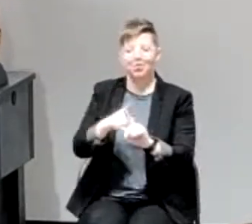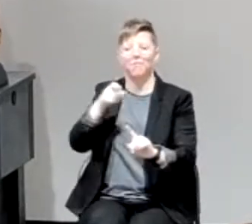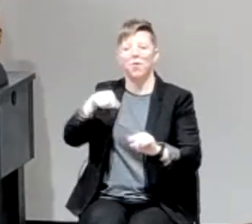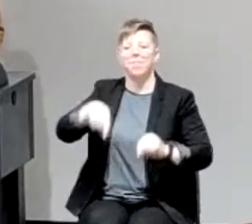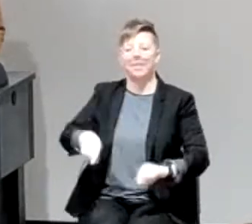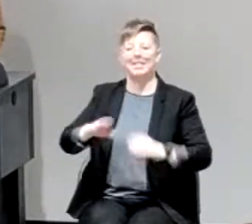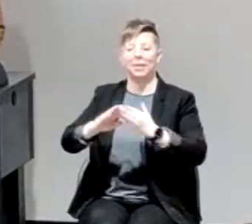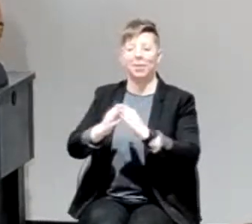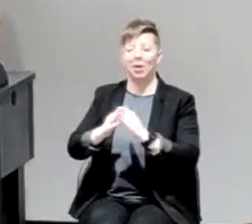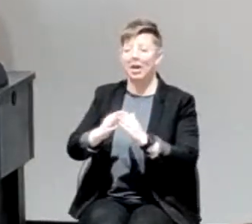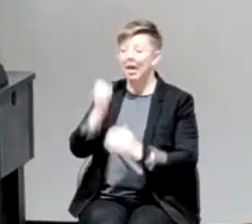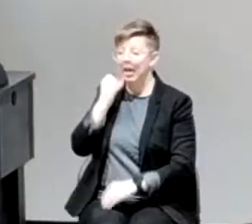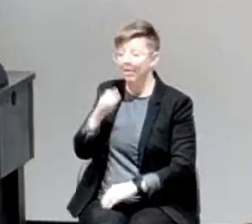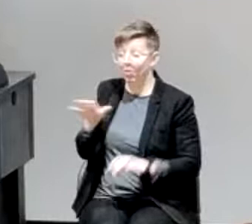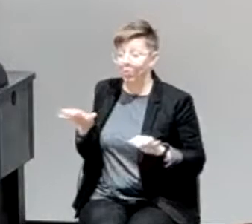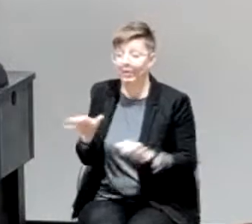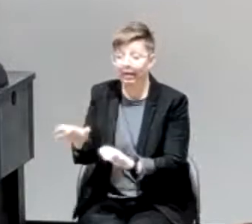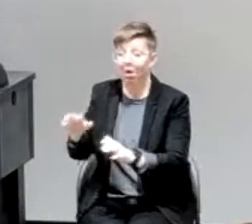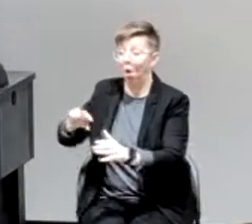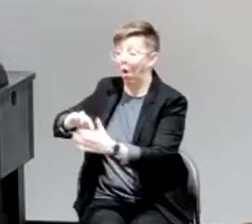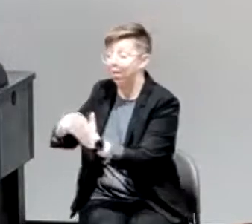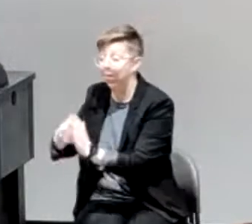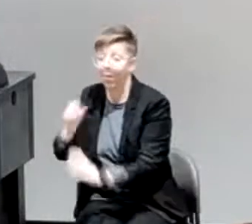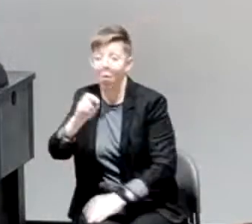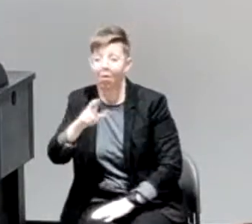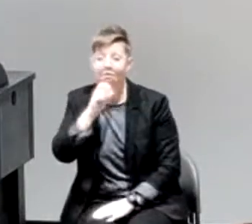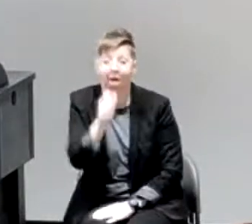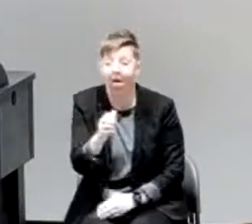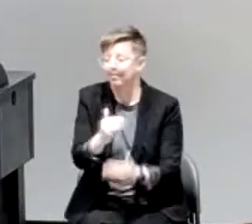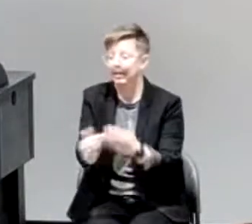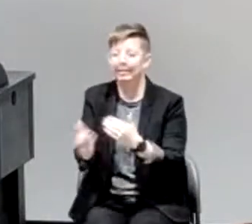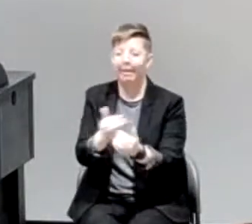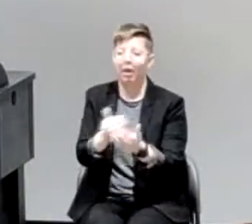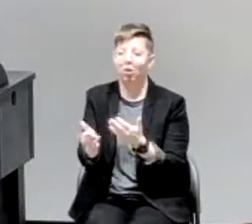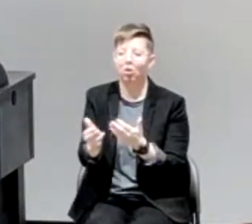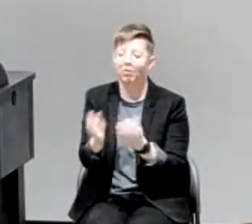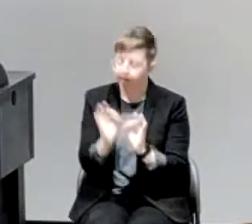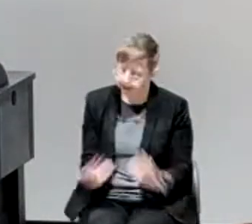Two talks about anxiety and depression and all four talks about being hermit